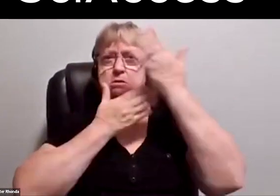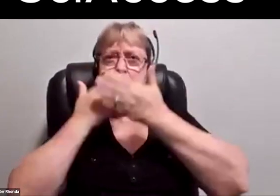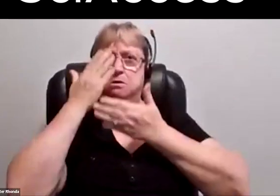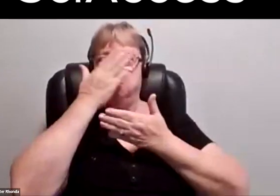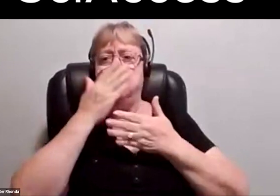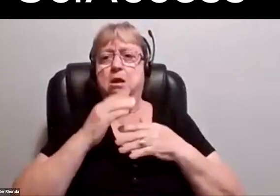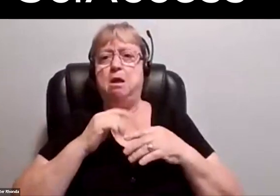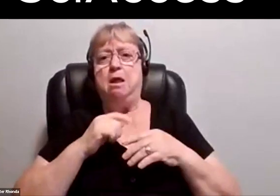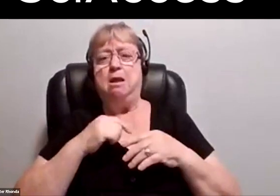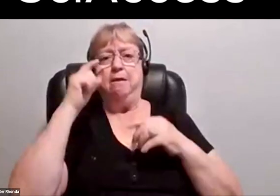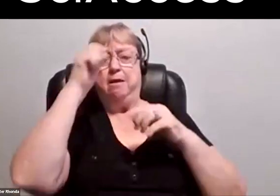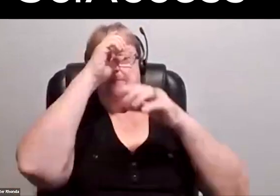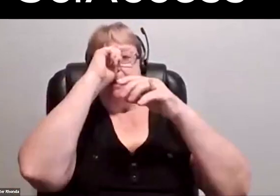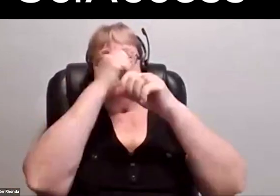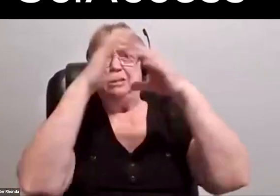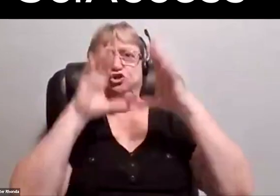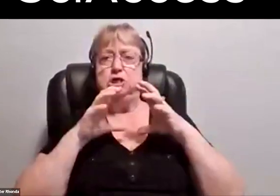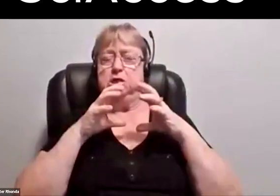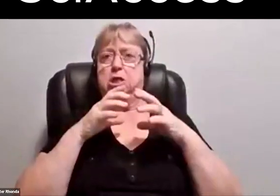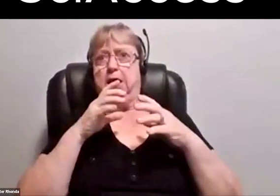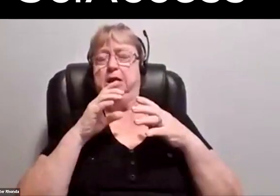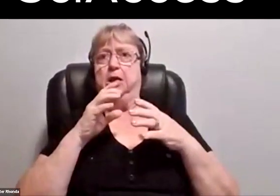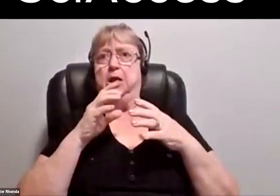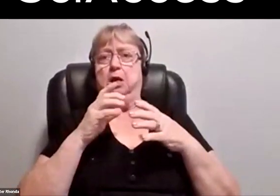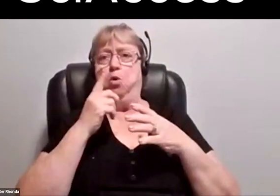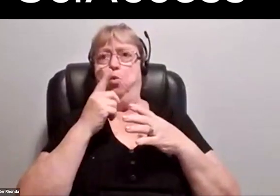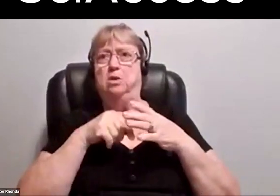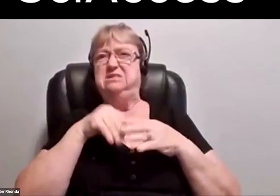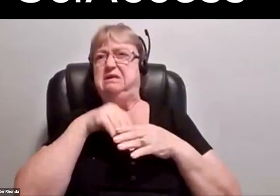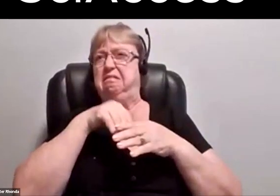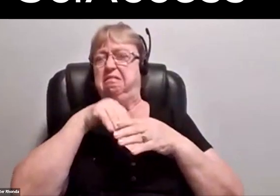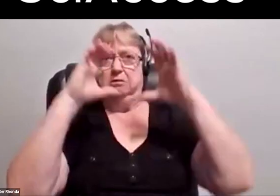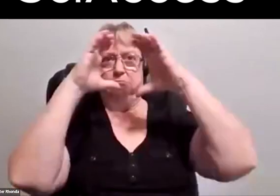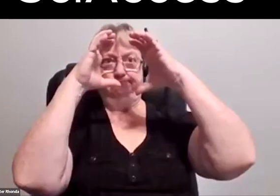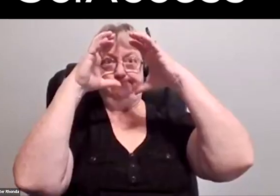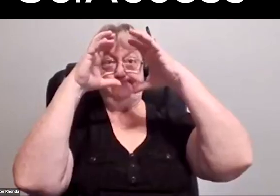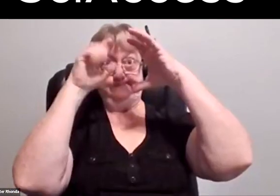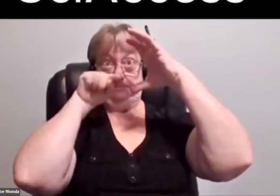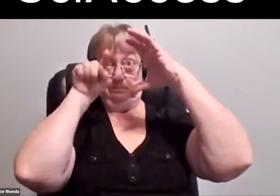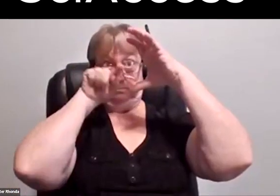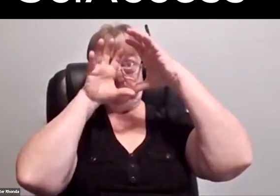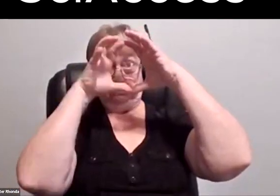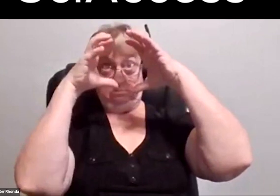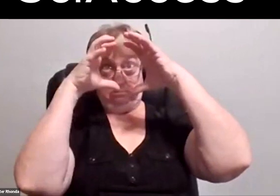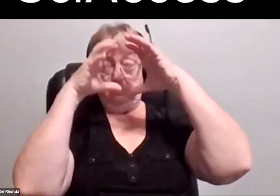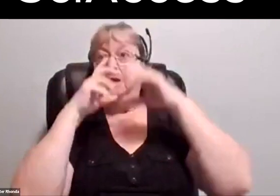and I'm imagining that what's in there is being able to-- chemistry uses a lot of smells,